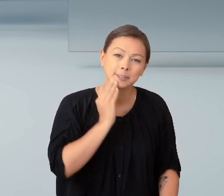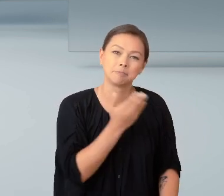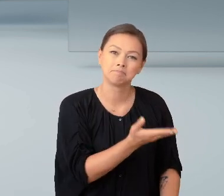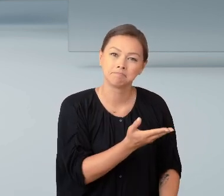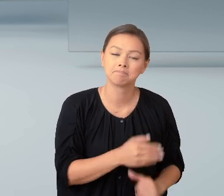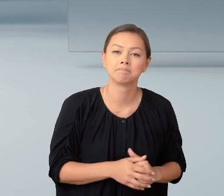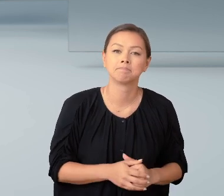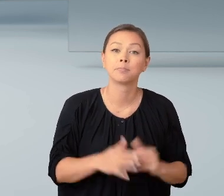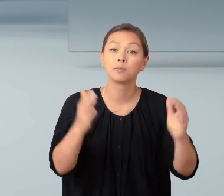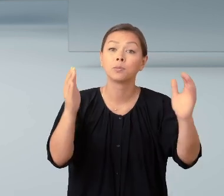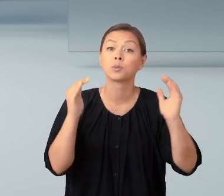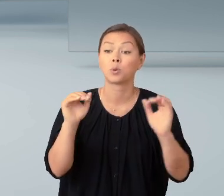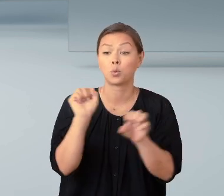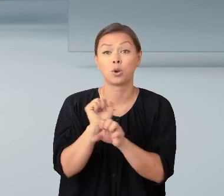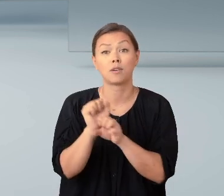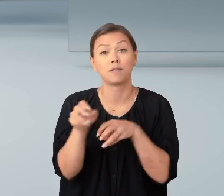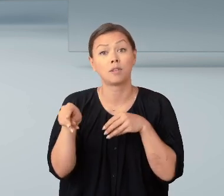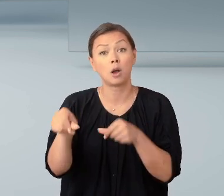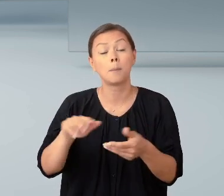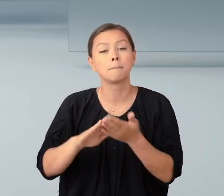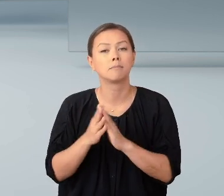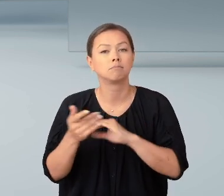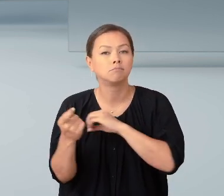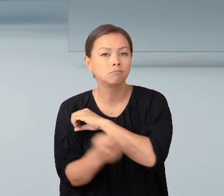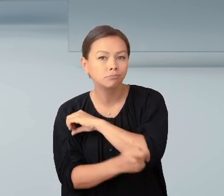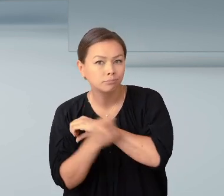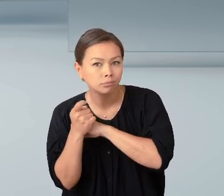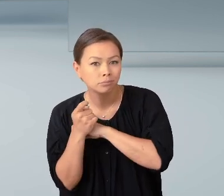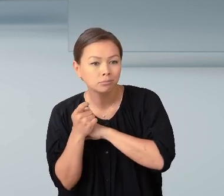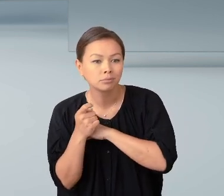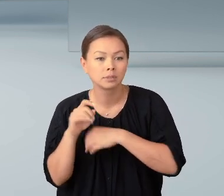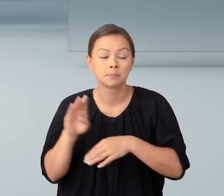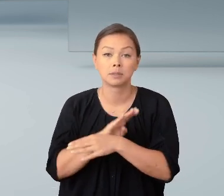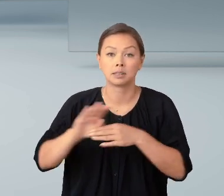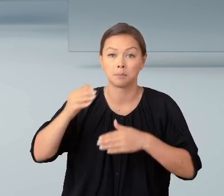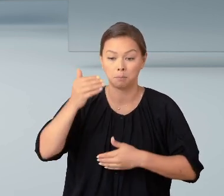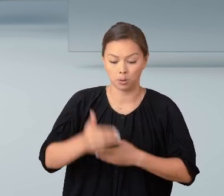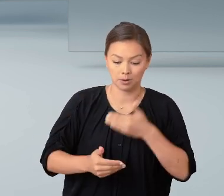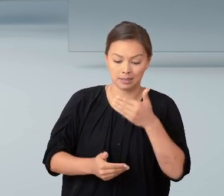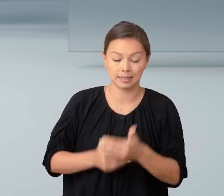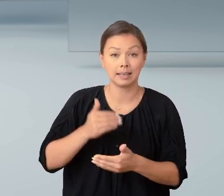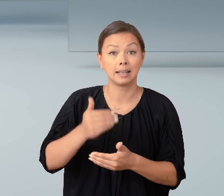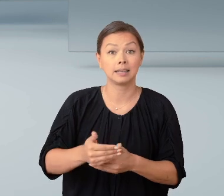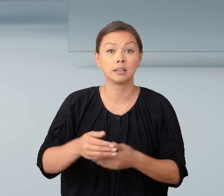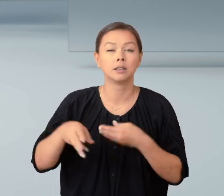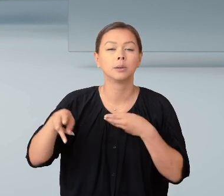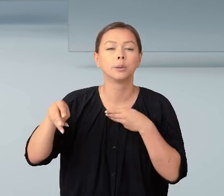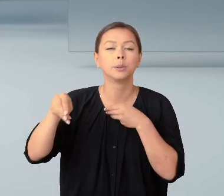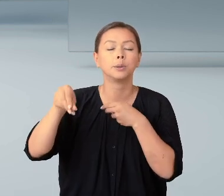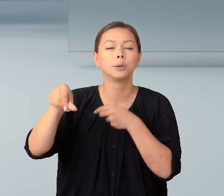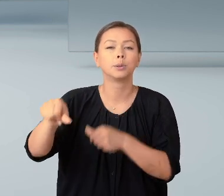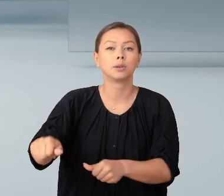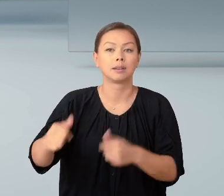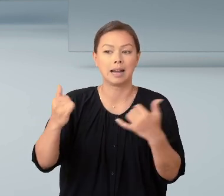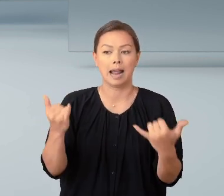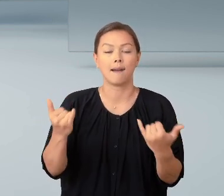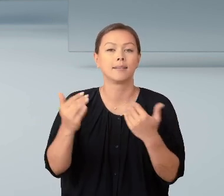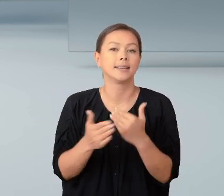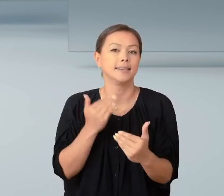Automate workflows quickly and easily. Streamlining business processes is easier than ever with Copilot, helping to create